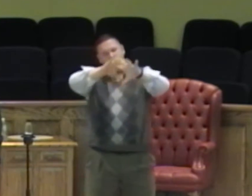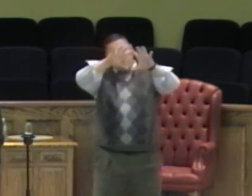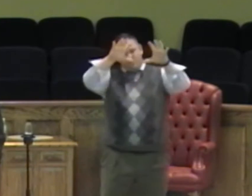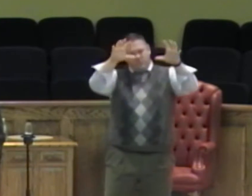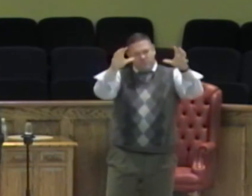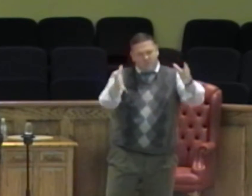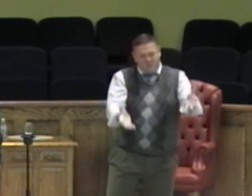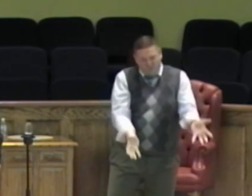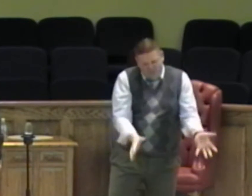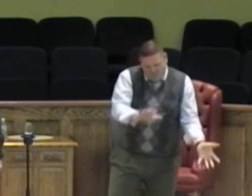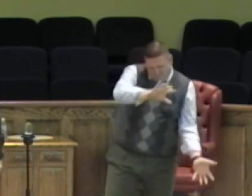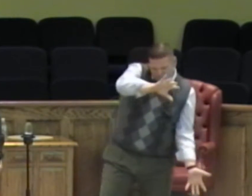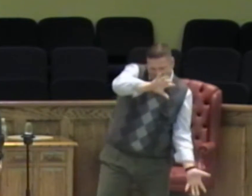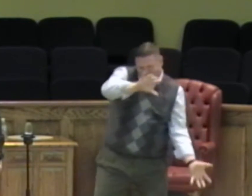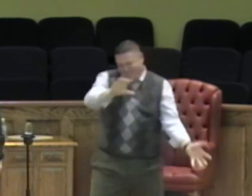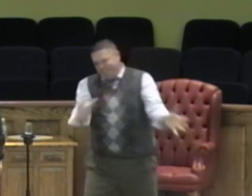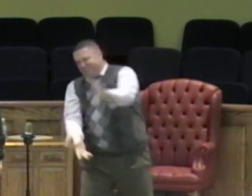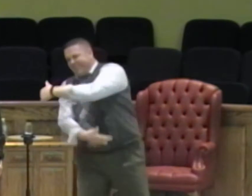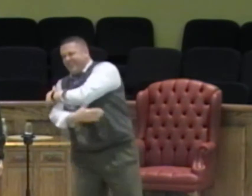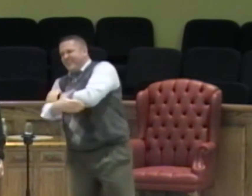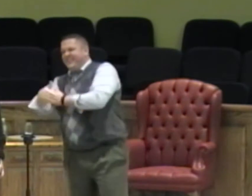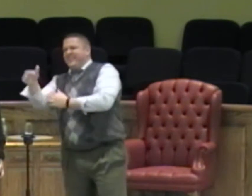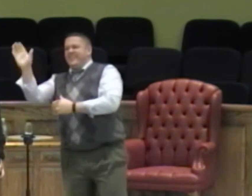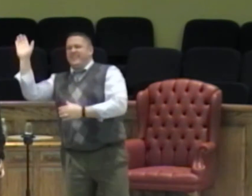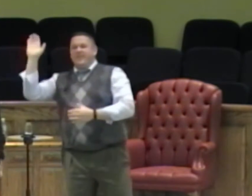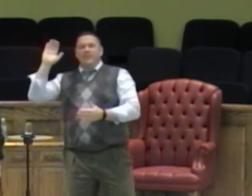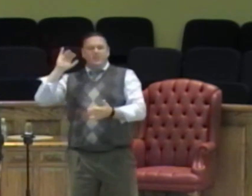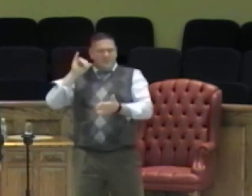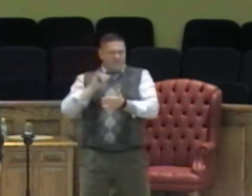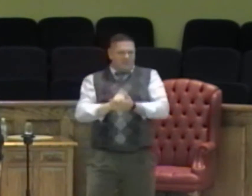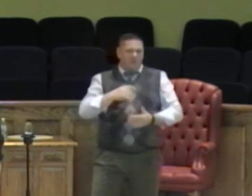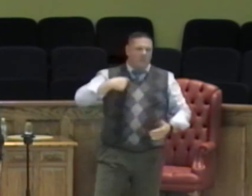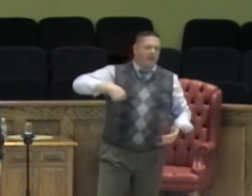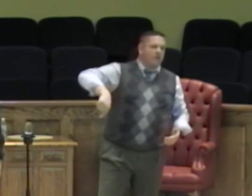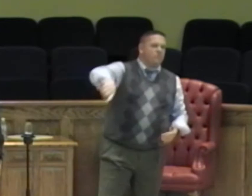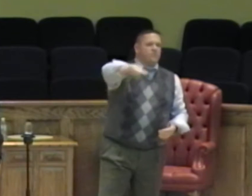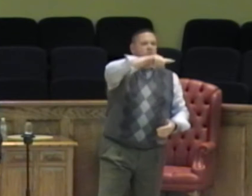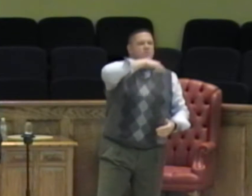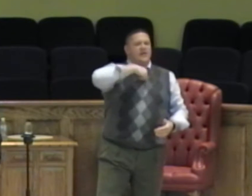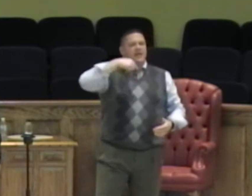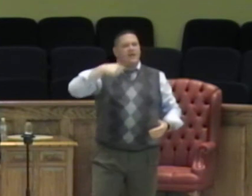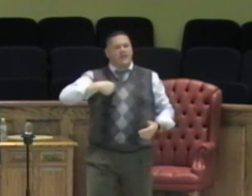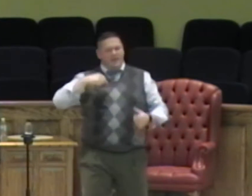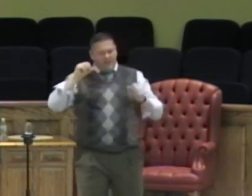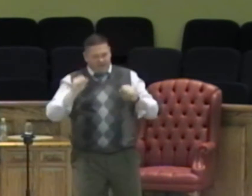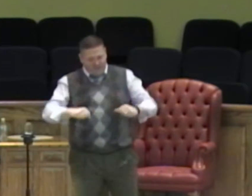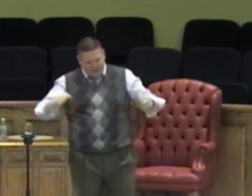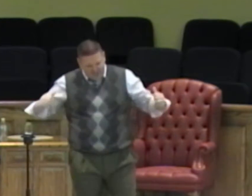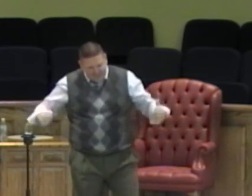That was rolled away So that you and I could